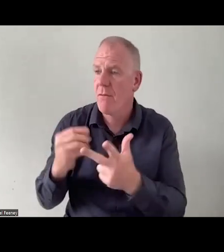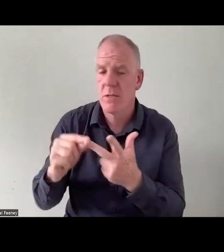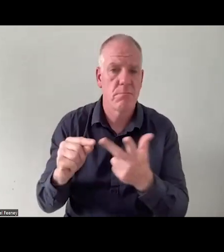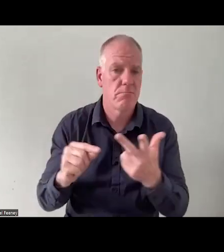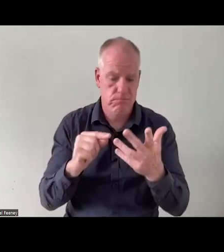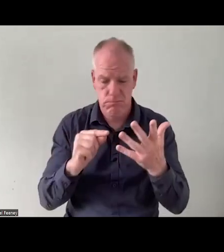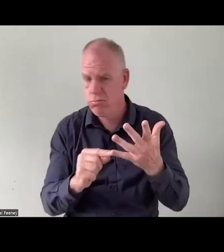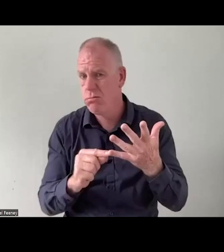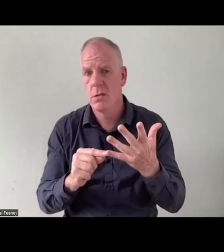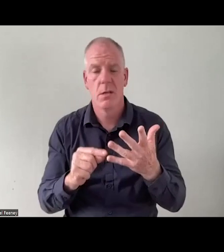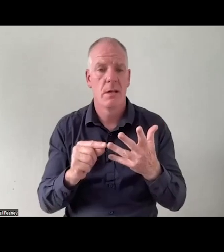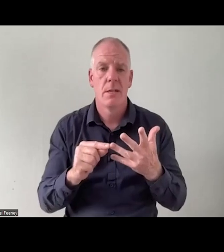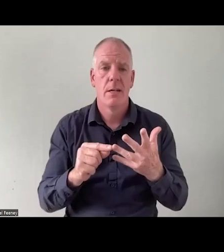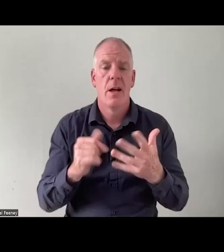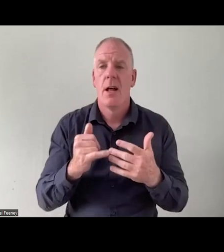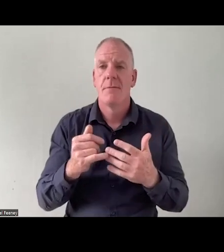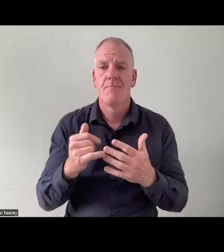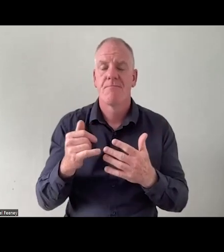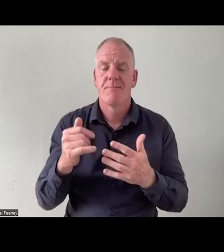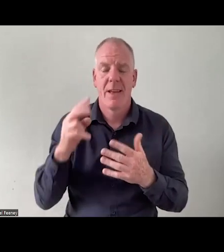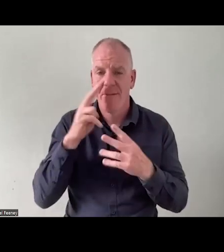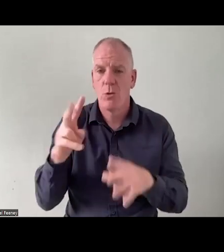blind and visually impaired associations, even now with parks,